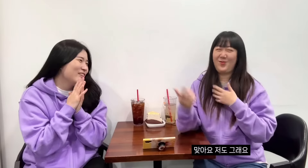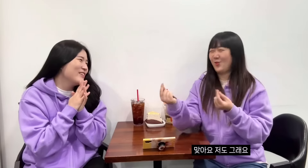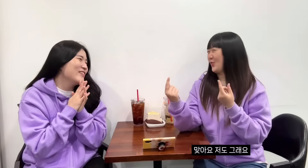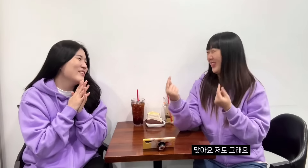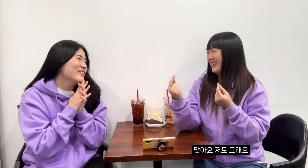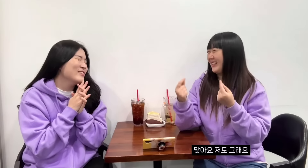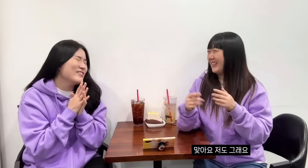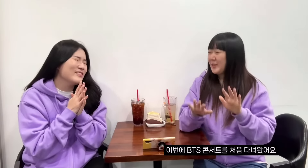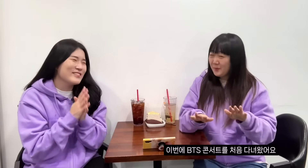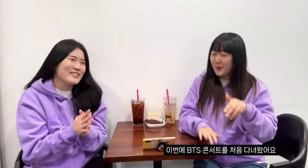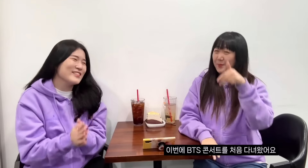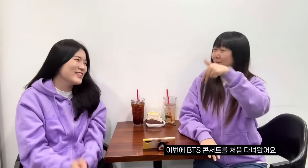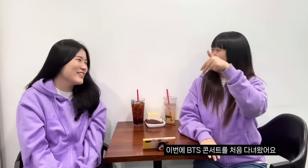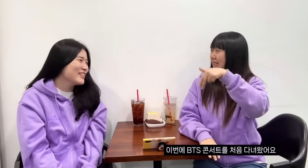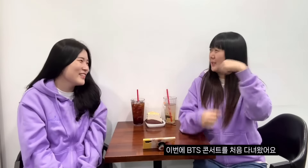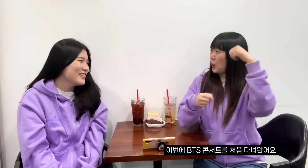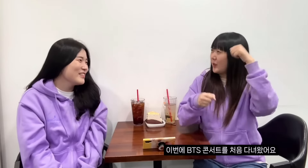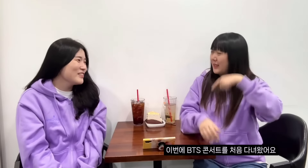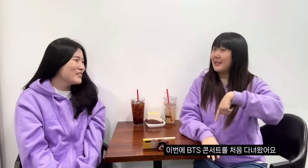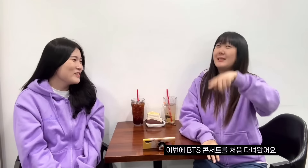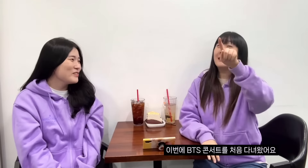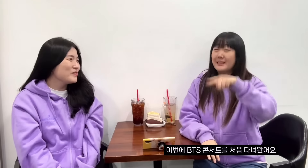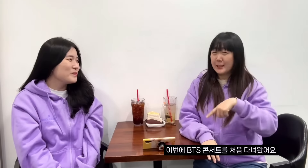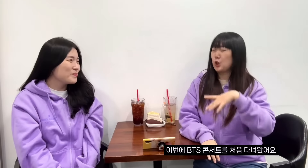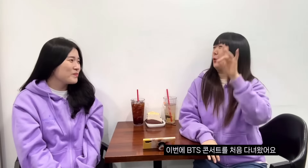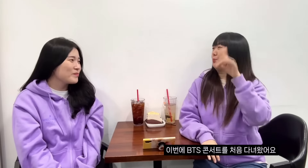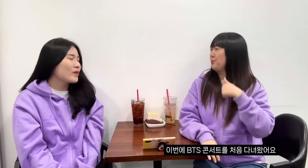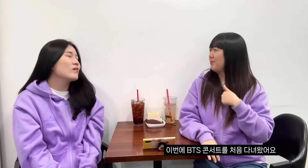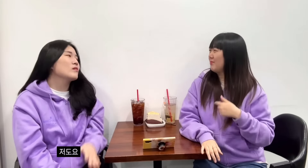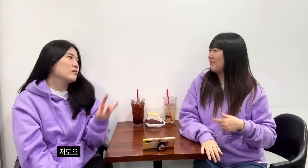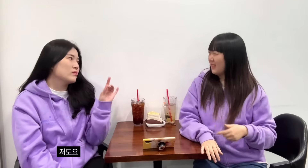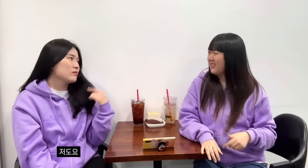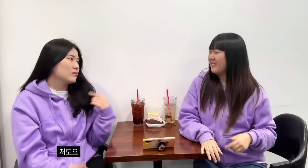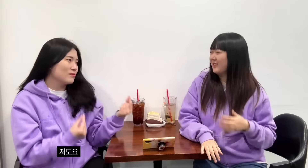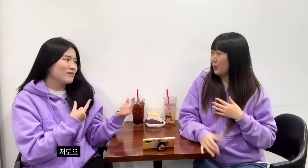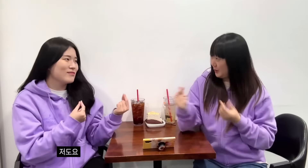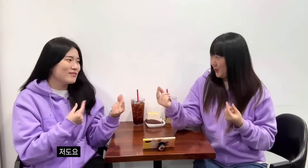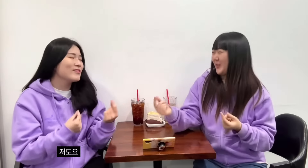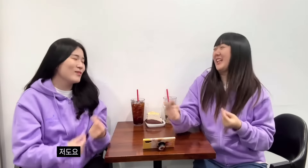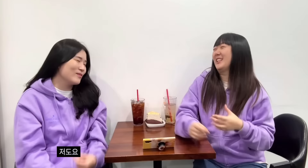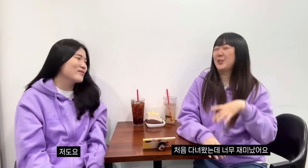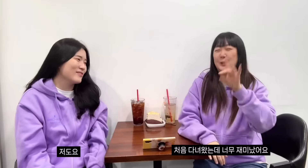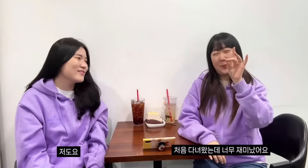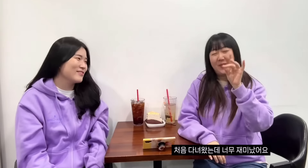that's right me too I went to a BTS concert for the first time this time. Me too